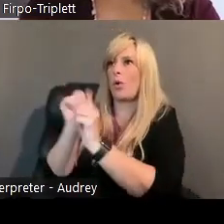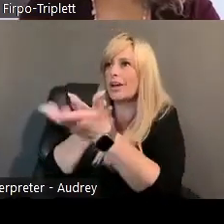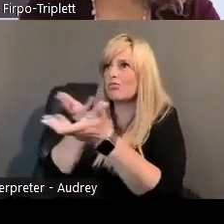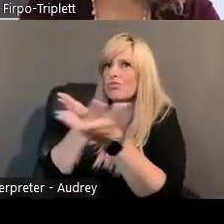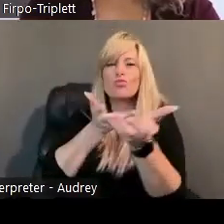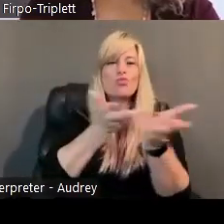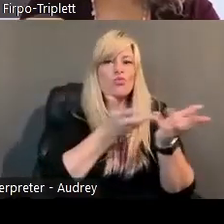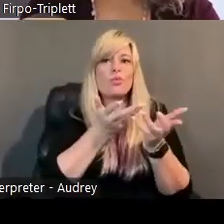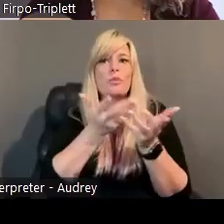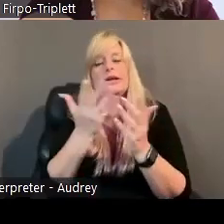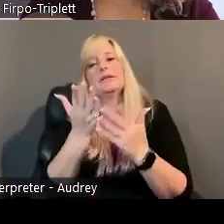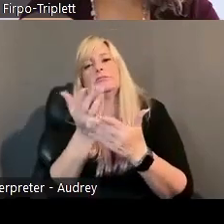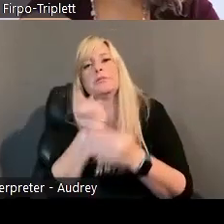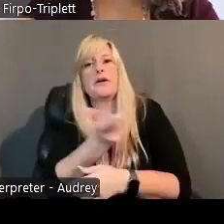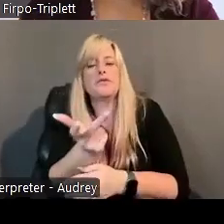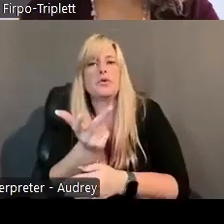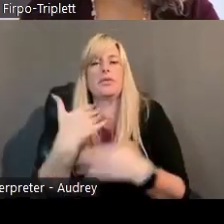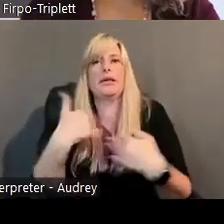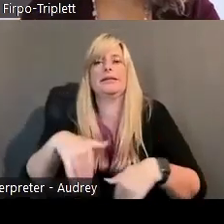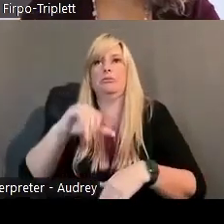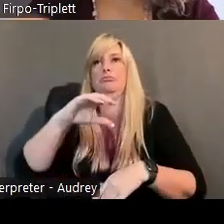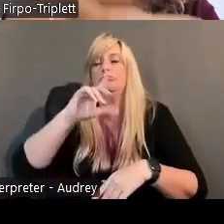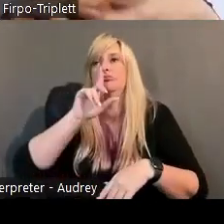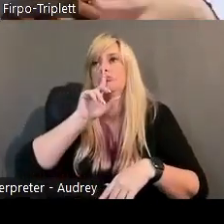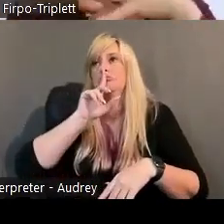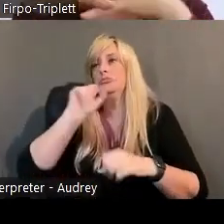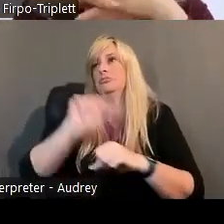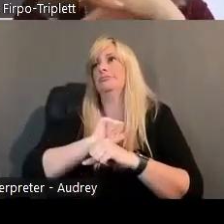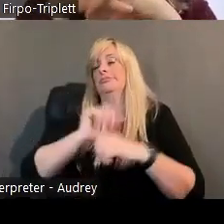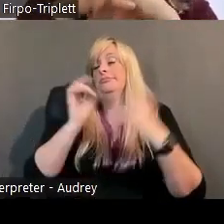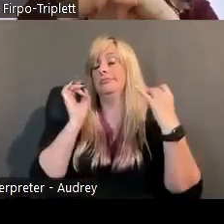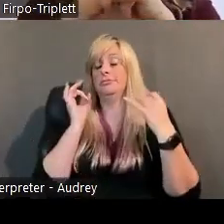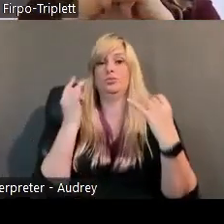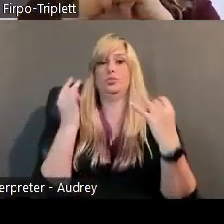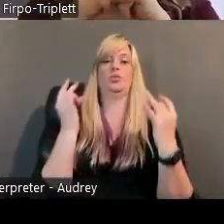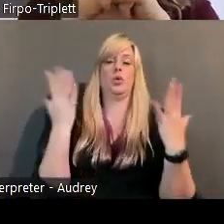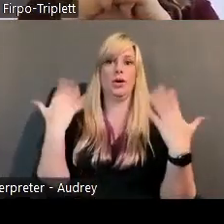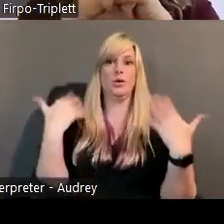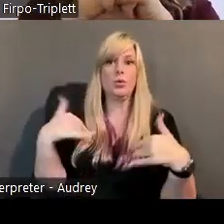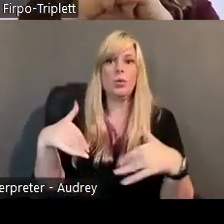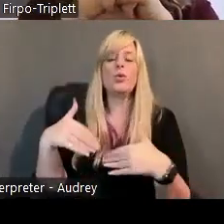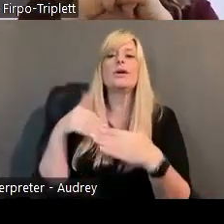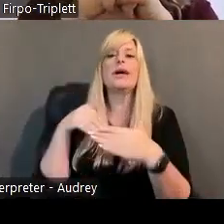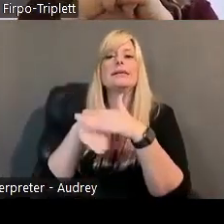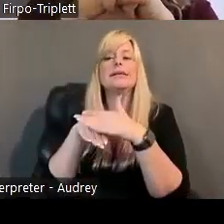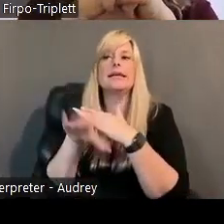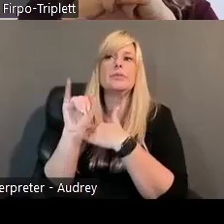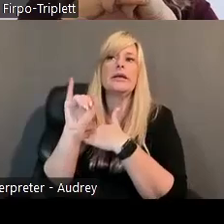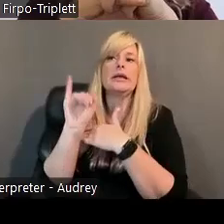highlights that shaped things significantly were the accessibility input, making sure the symbols